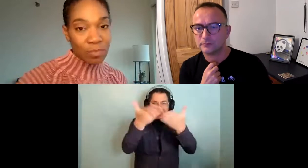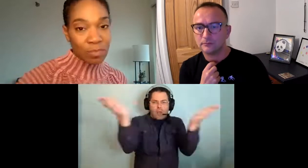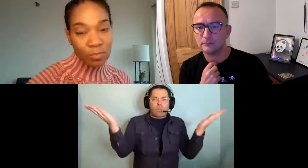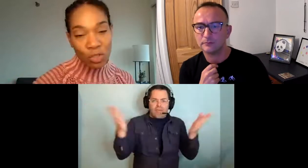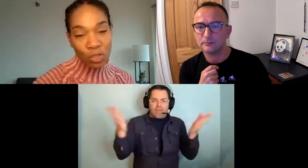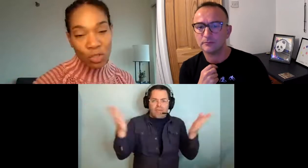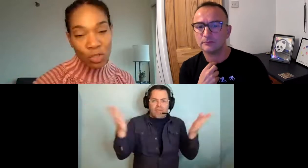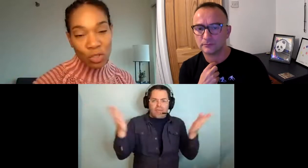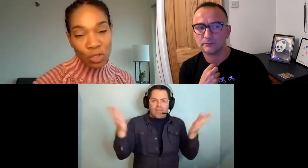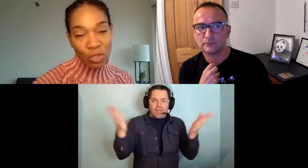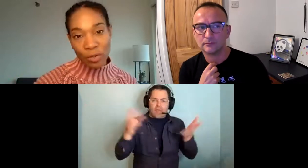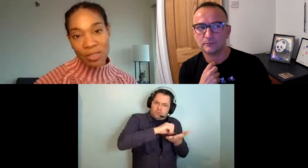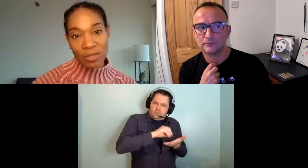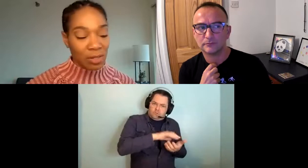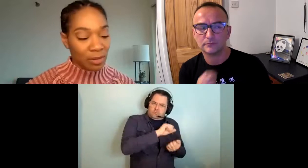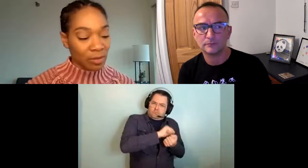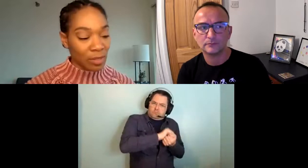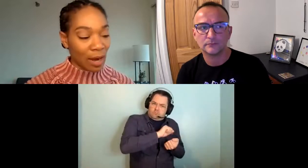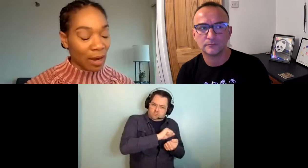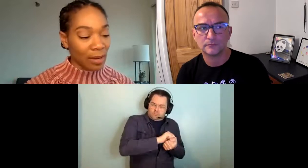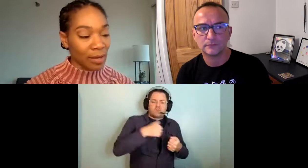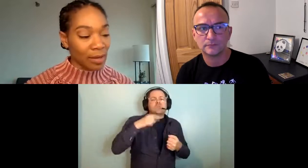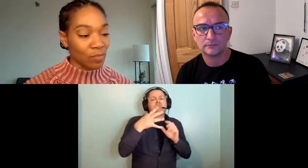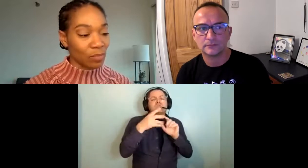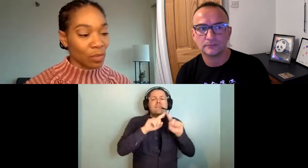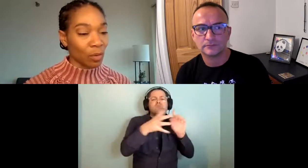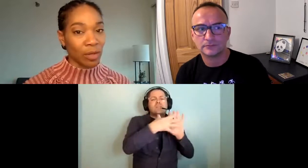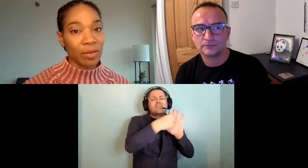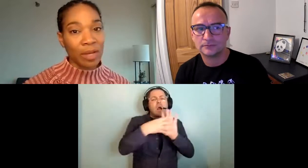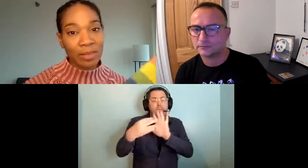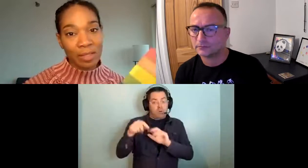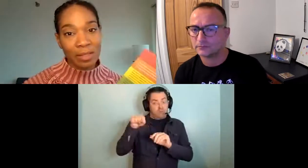Try to do the proper use of language and also give